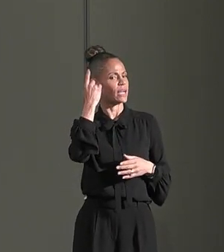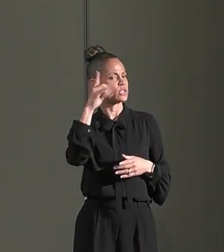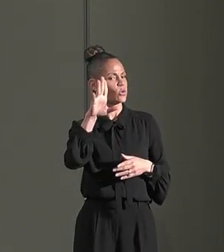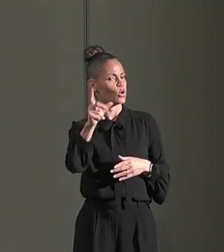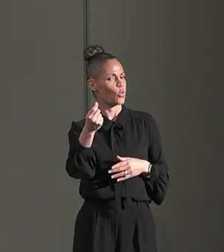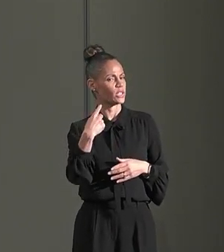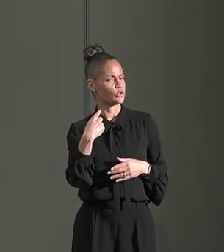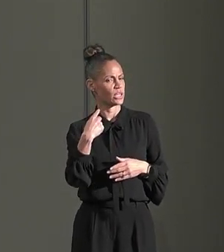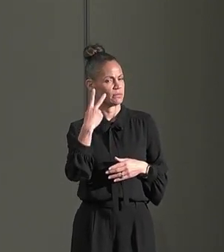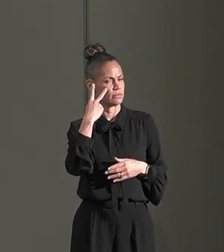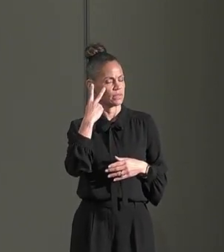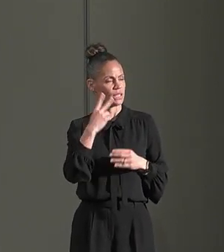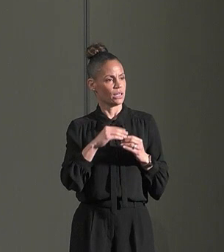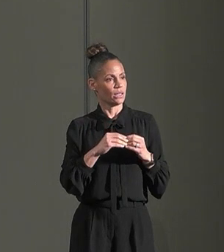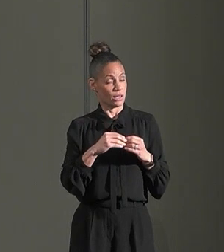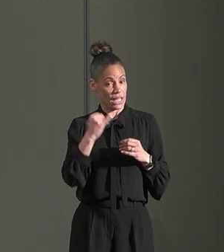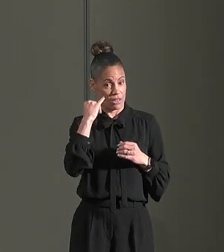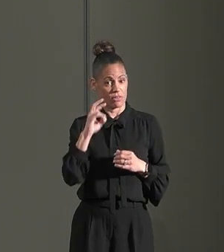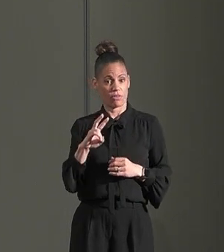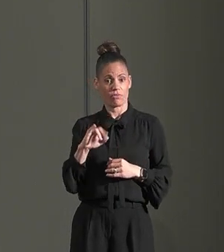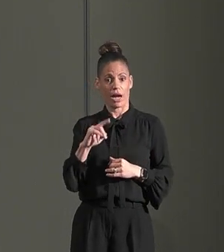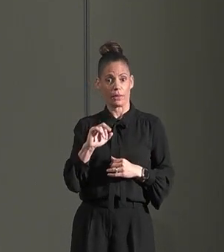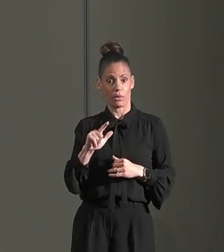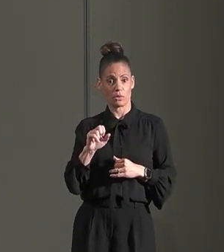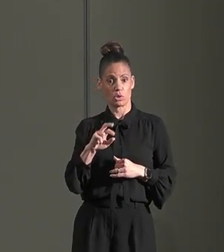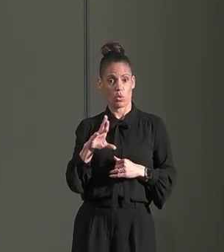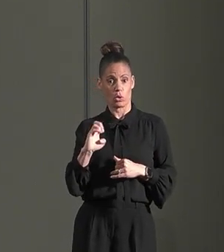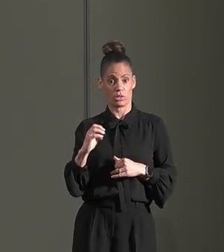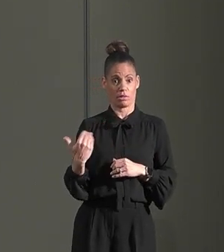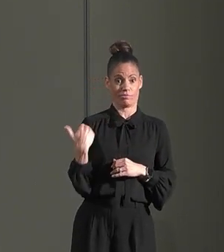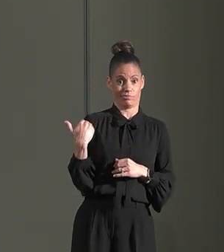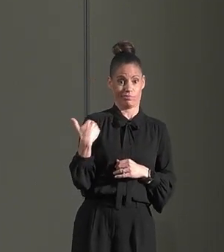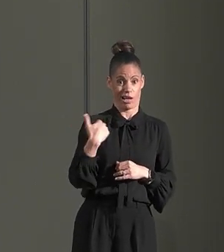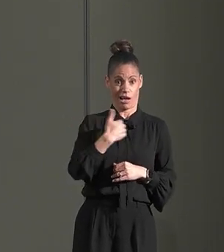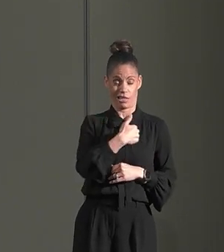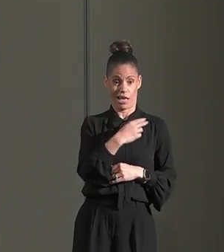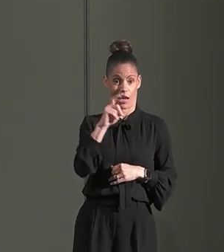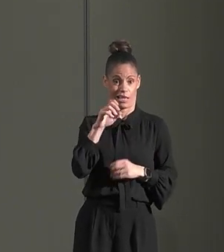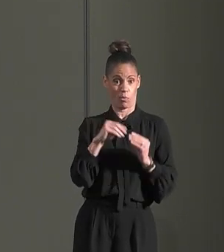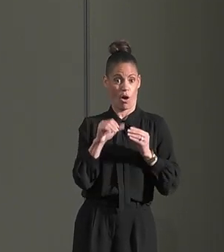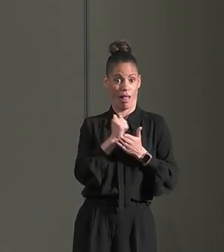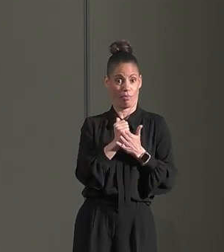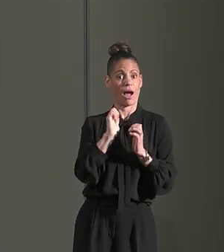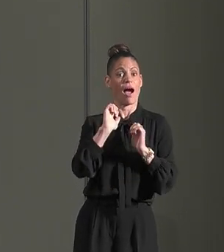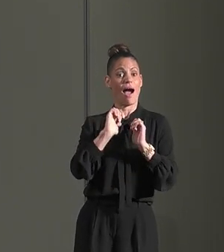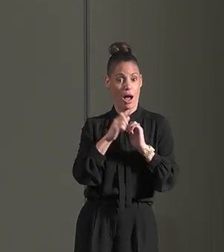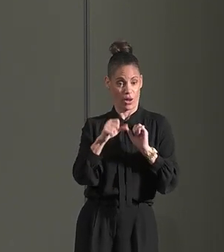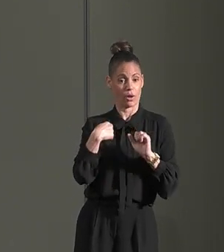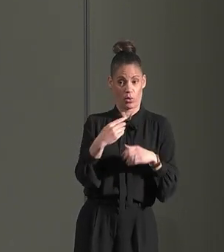are asking if VitalSource came to us and needed a lot more help. How we scale quickly? Okay.